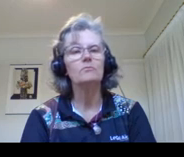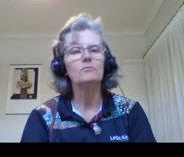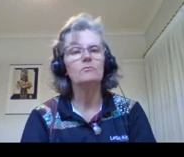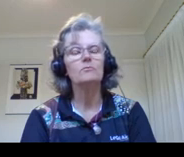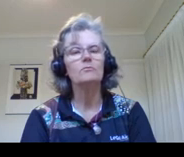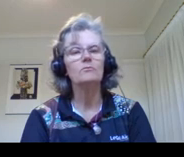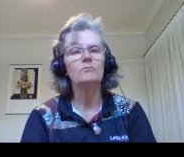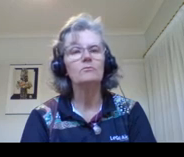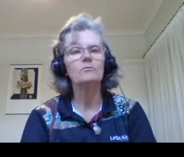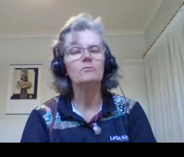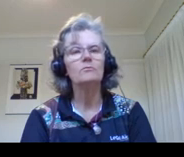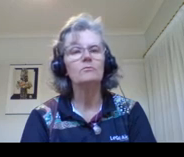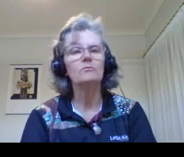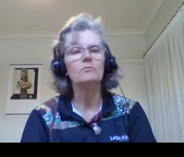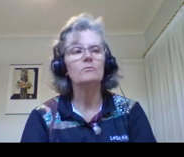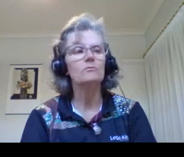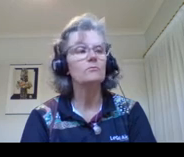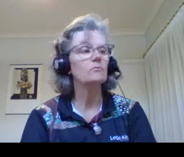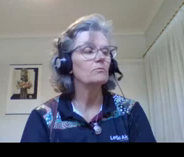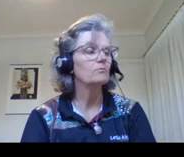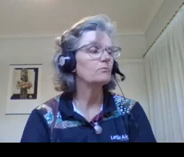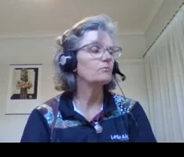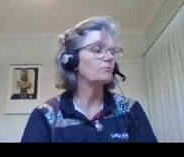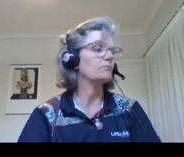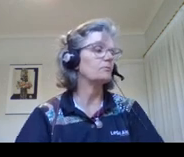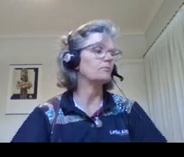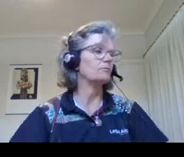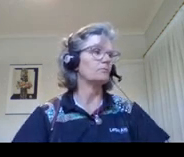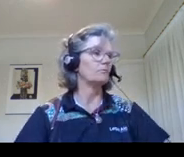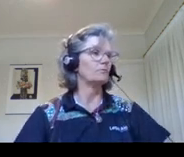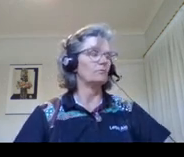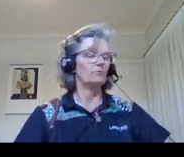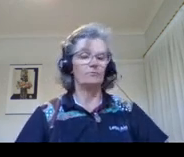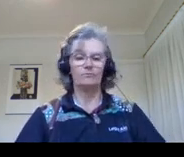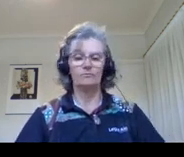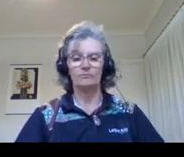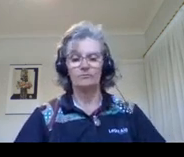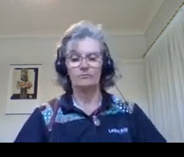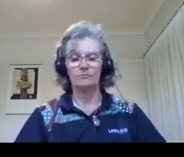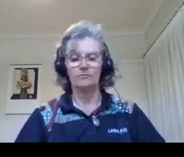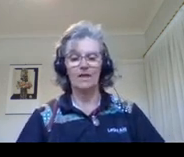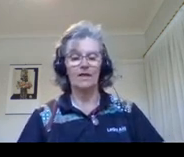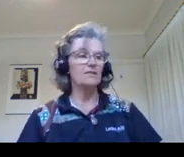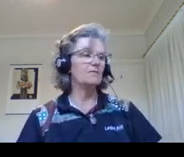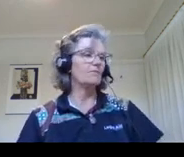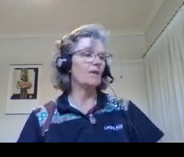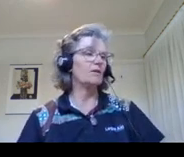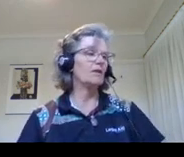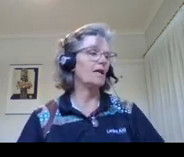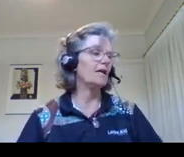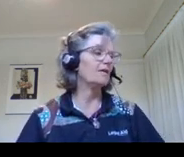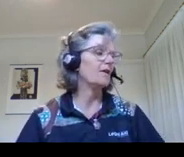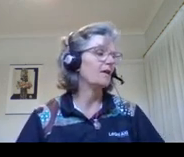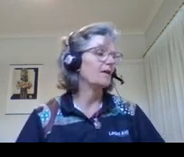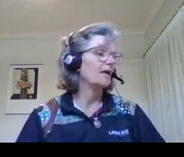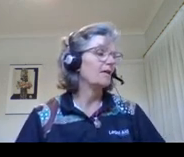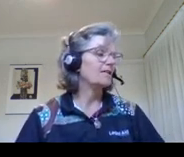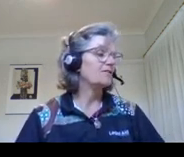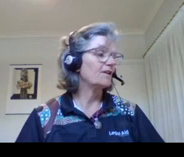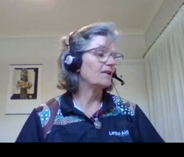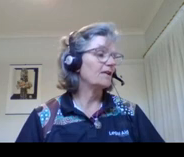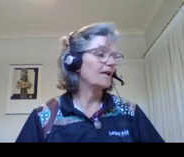once people lose money or transfer money it can be difficult to recover yes okay thanks Finn and